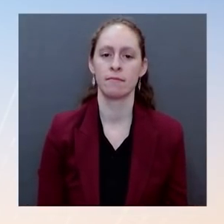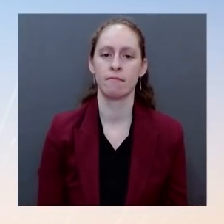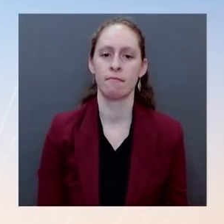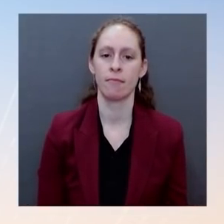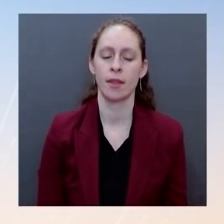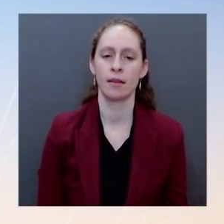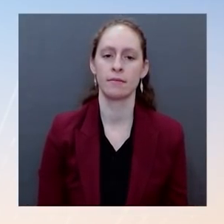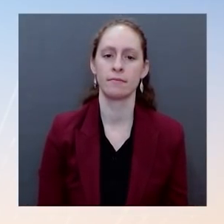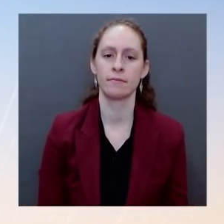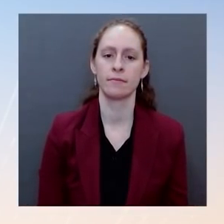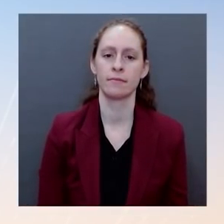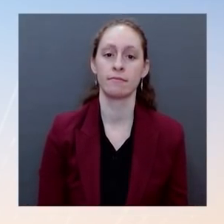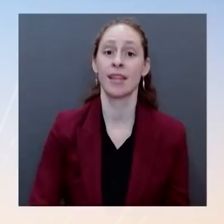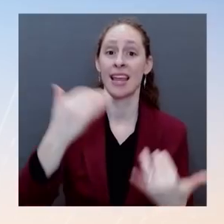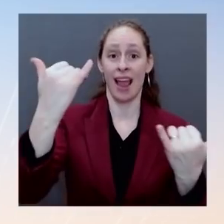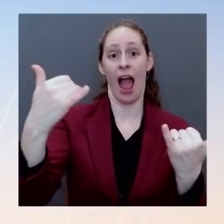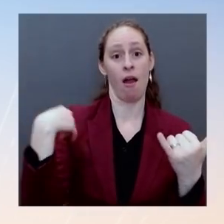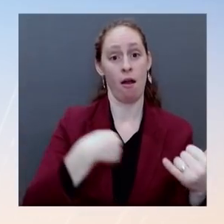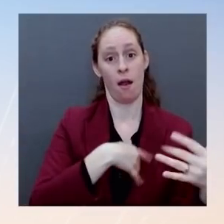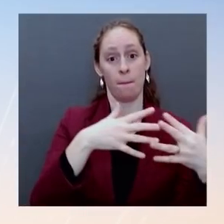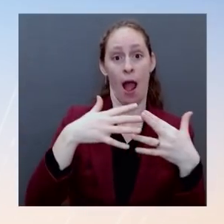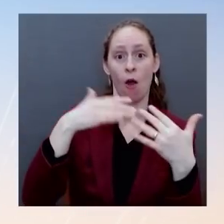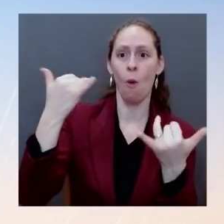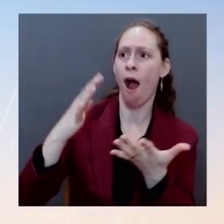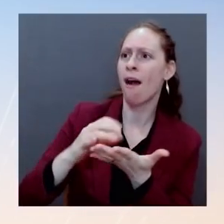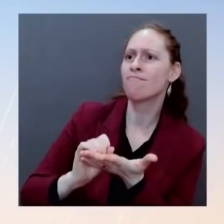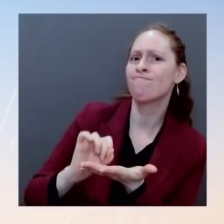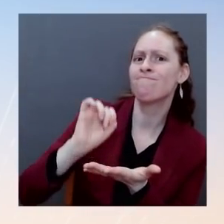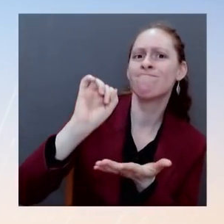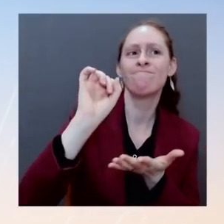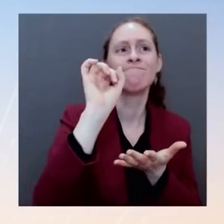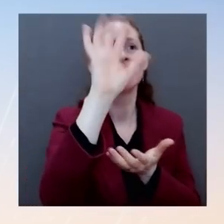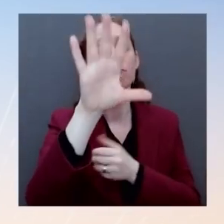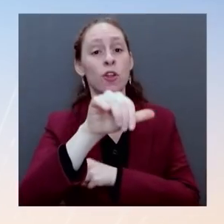And they have announced that they will impose those fees by the end of the month.